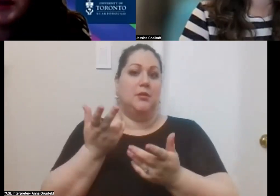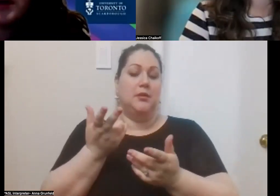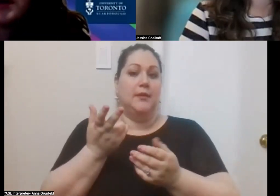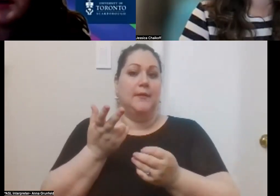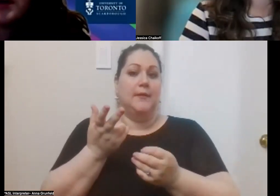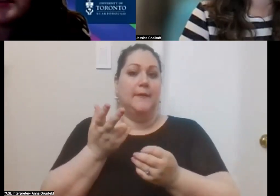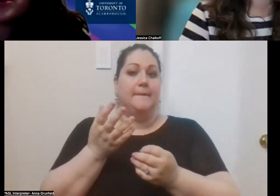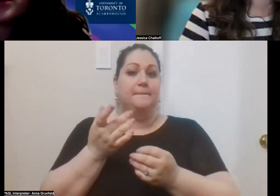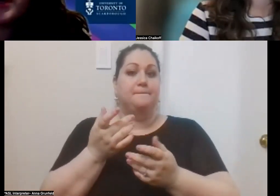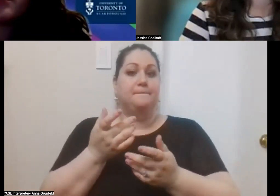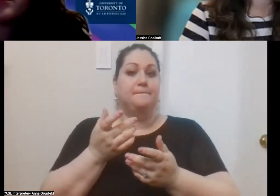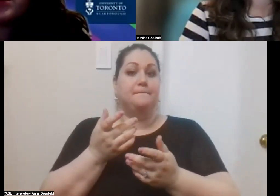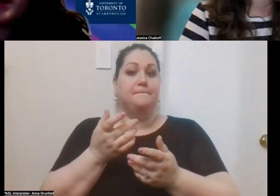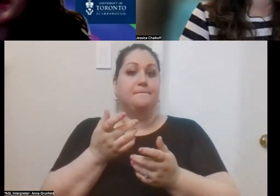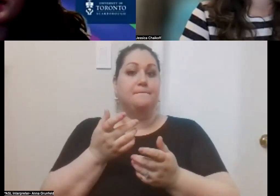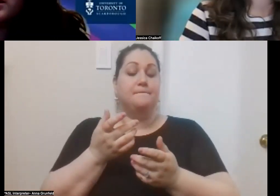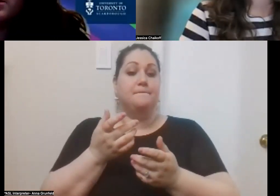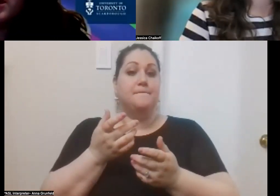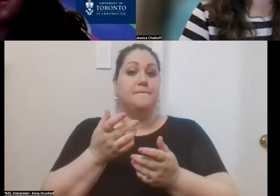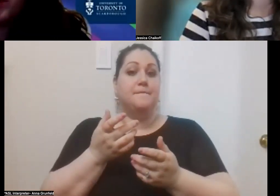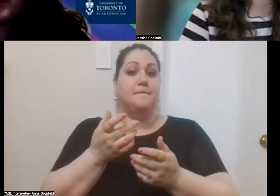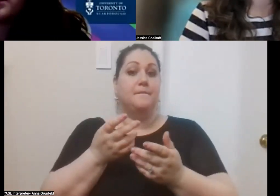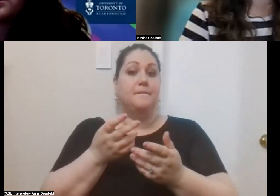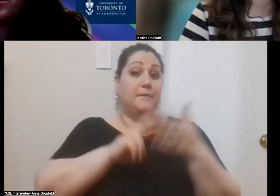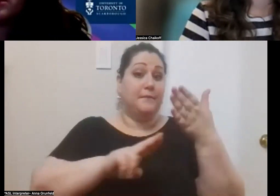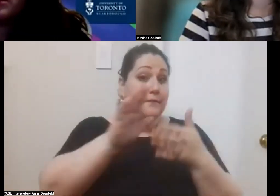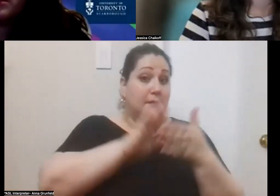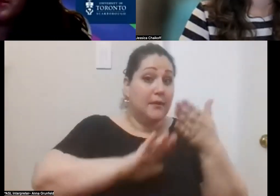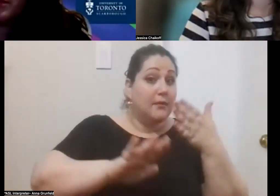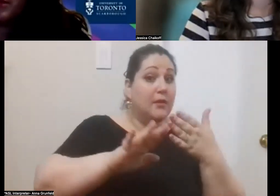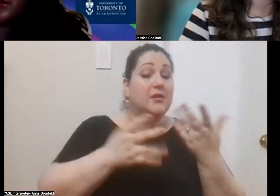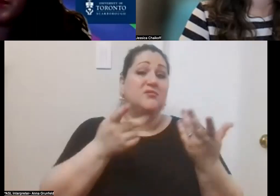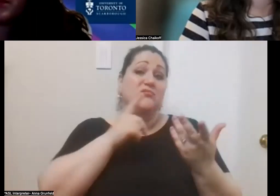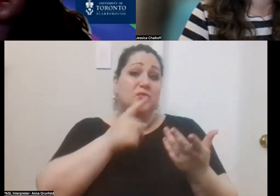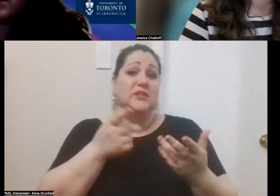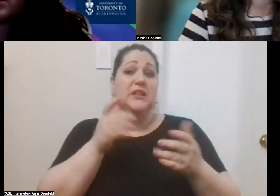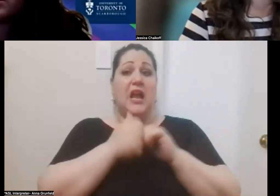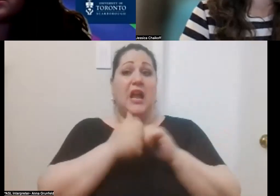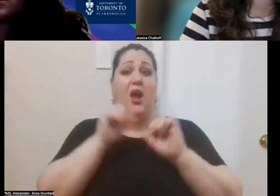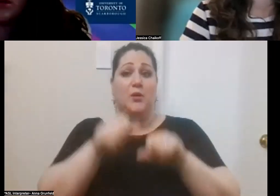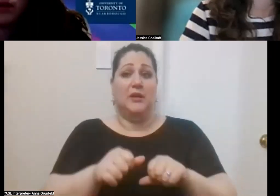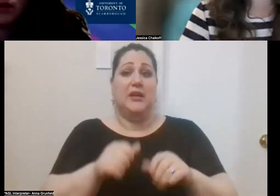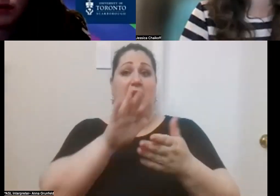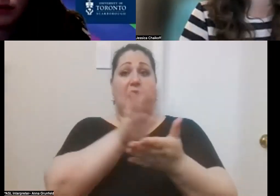Essentially, how can we make academia more accessible? So that's a great question.